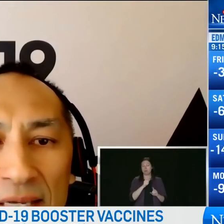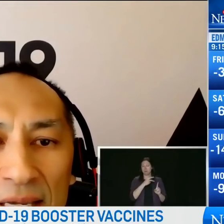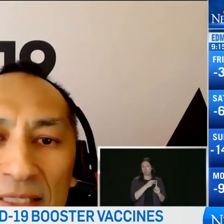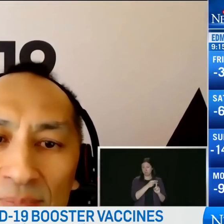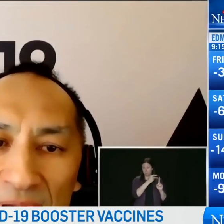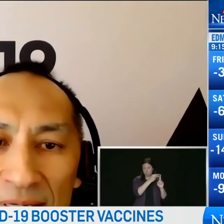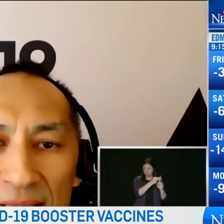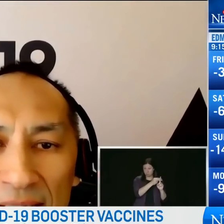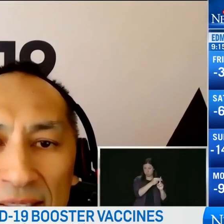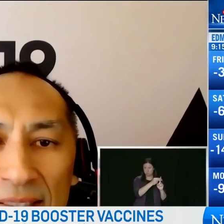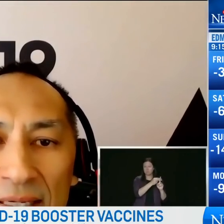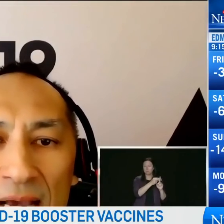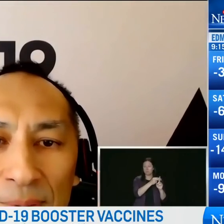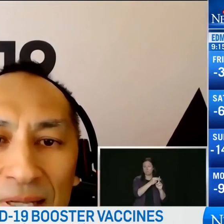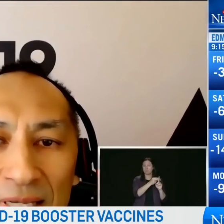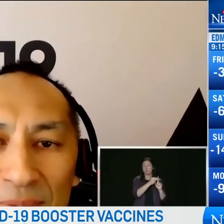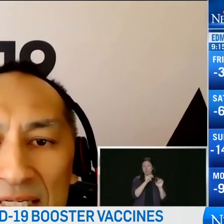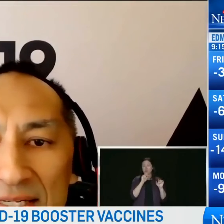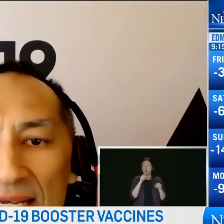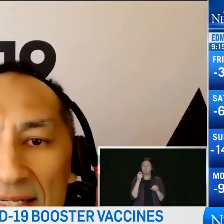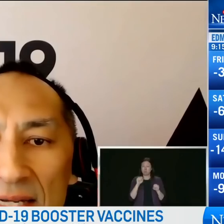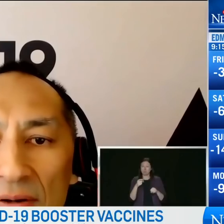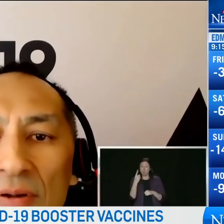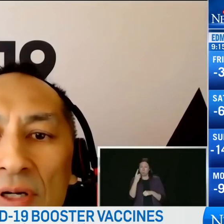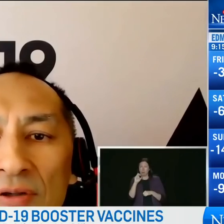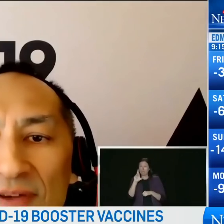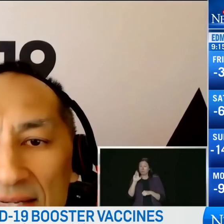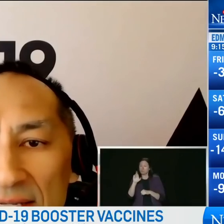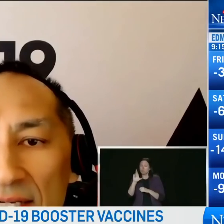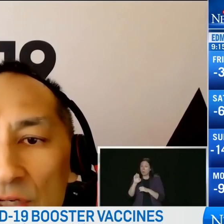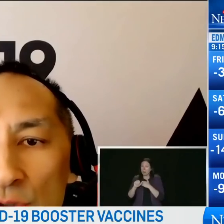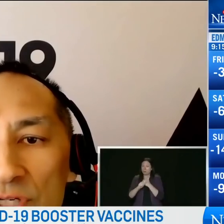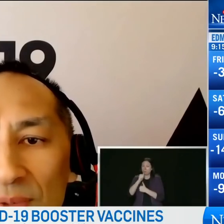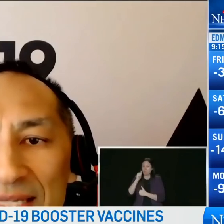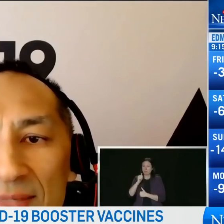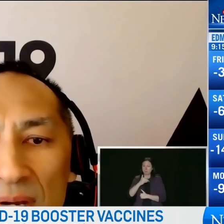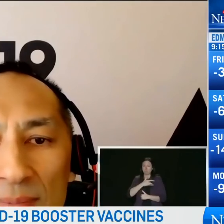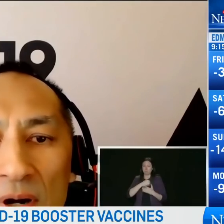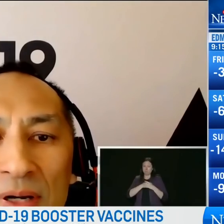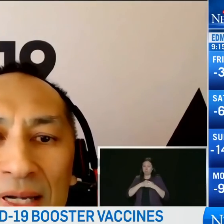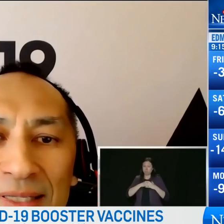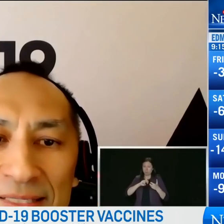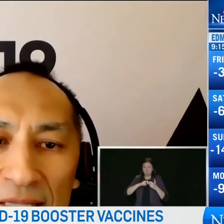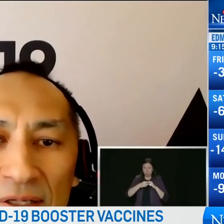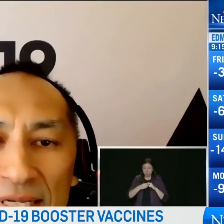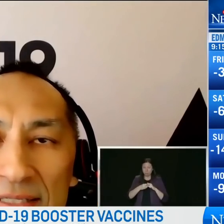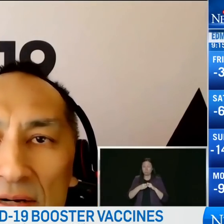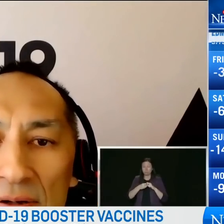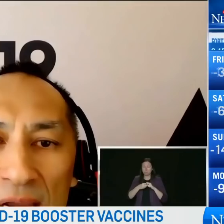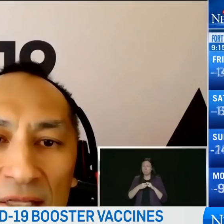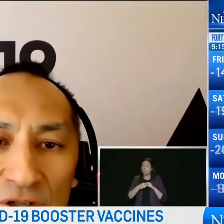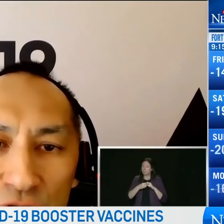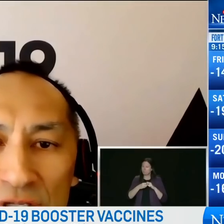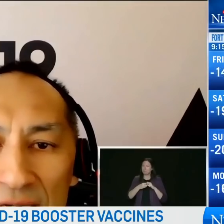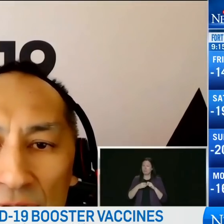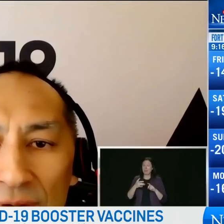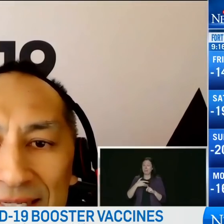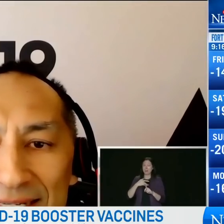EXPERIENCING RARE SIDE EFFECTS FOLLOWING VACCINATION WITH AN